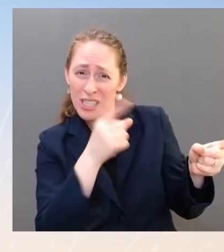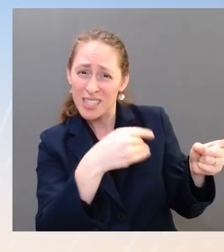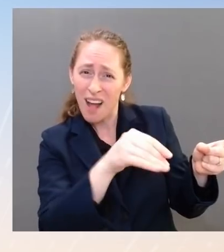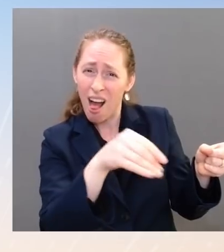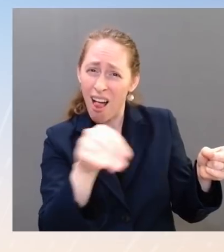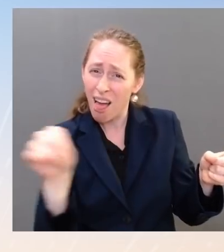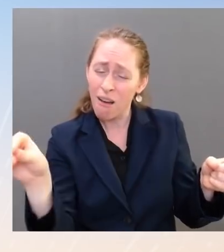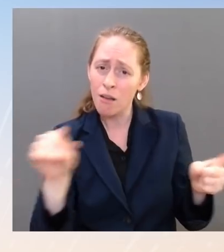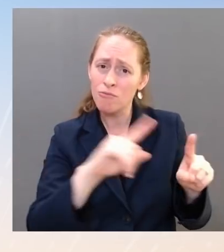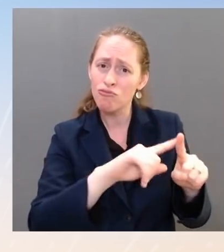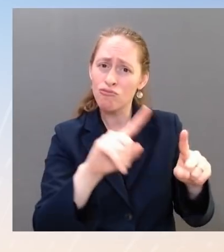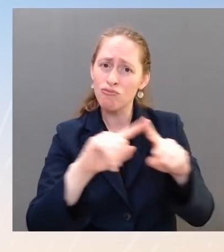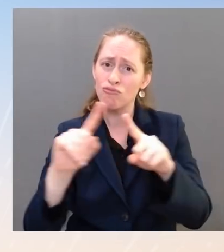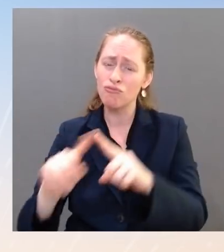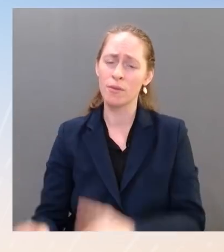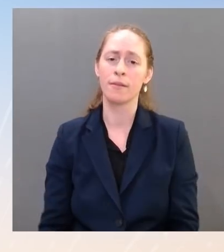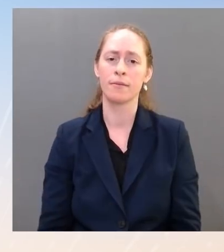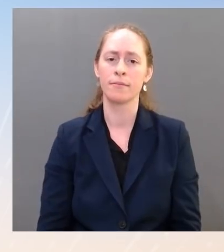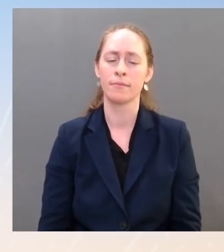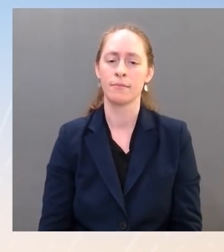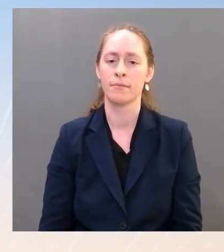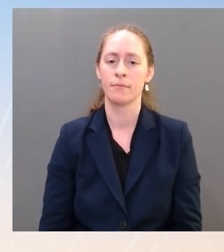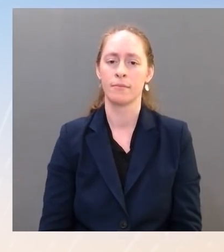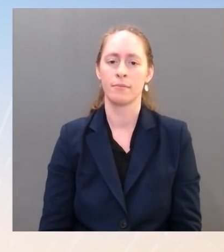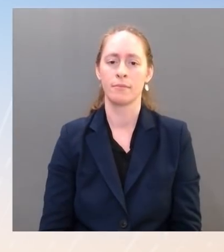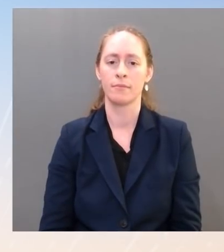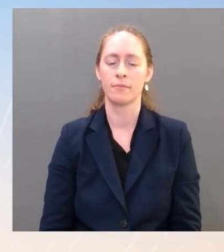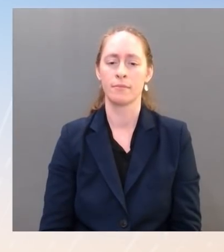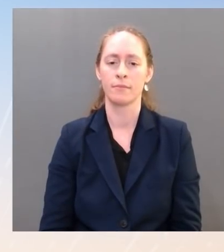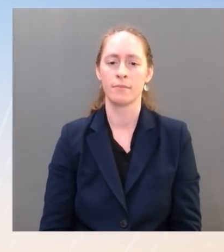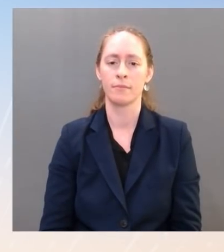that are necessary to produce formula